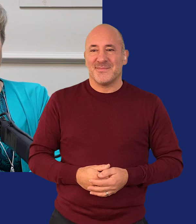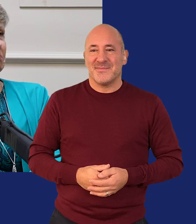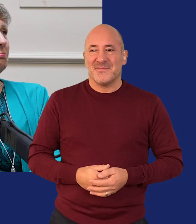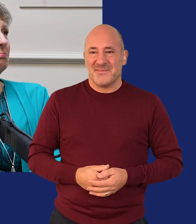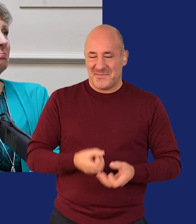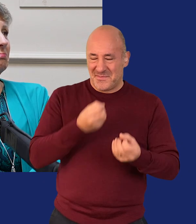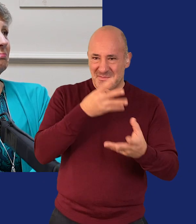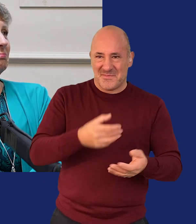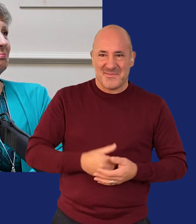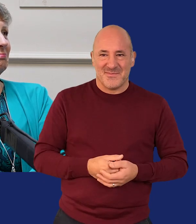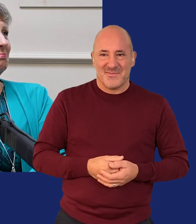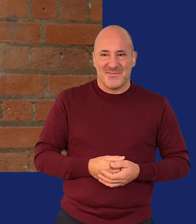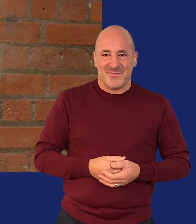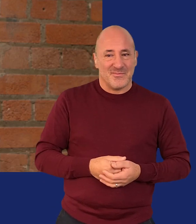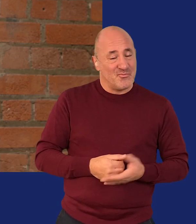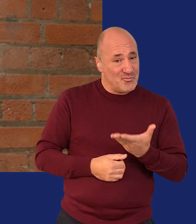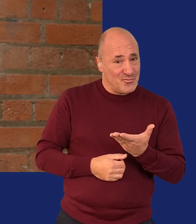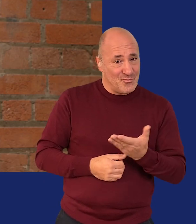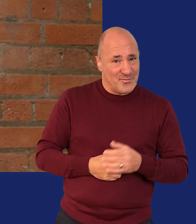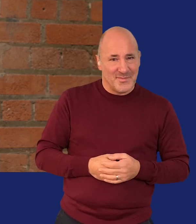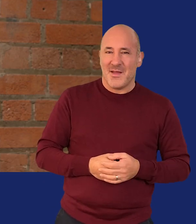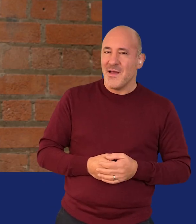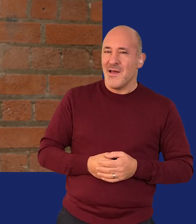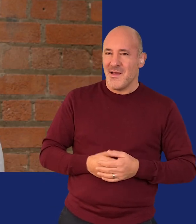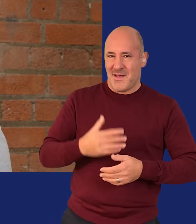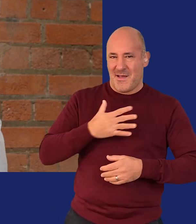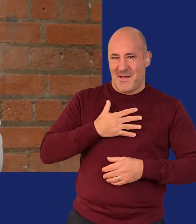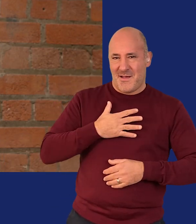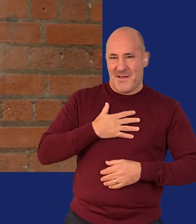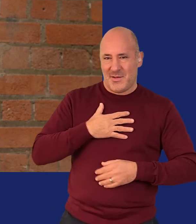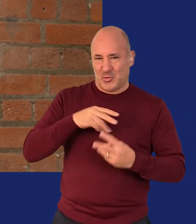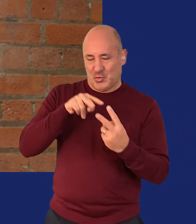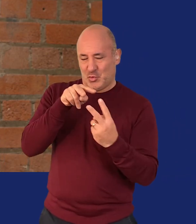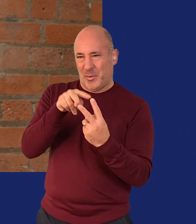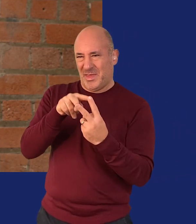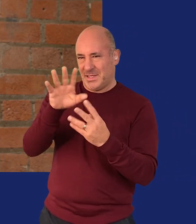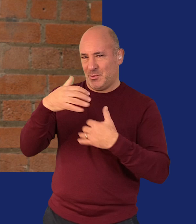That's great. And Adam? I think, for me, it's two things which are interesting.